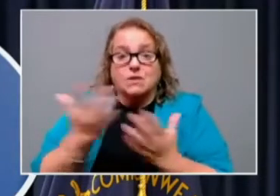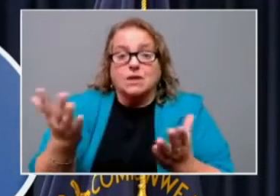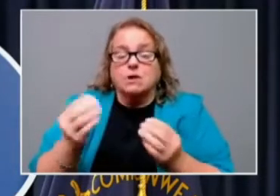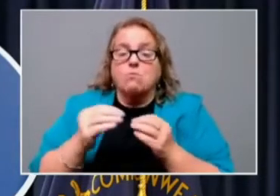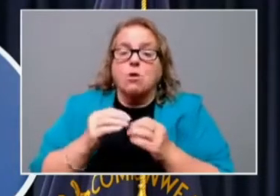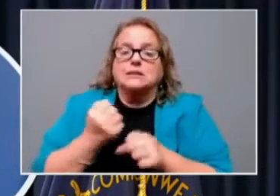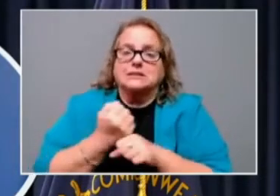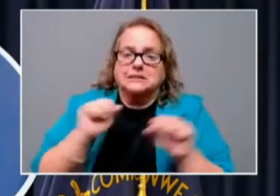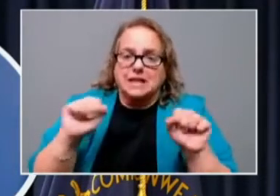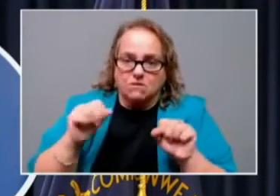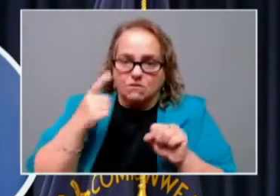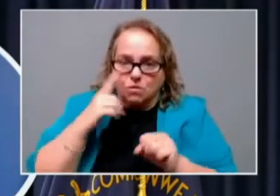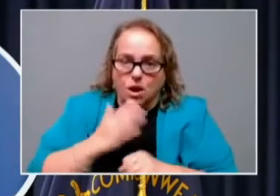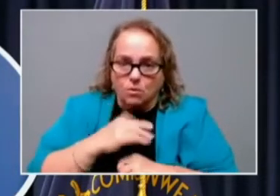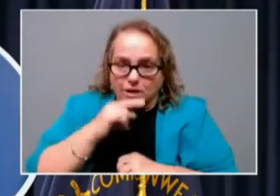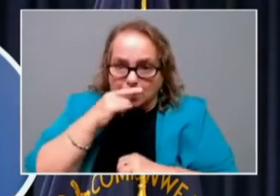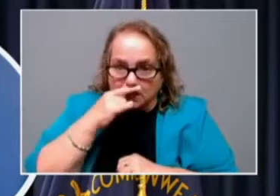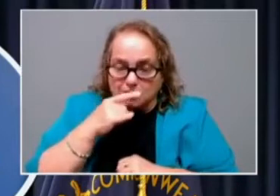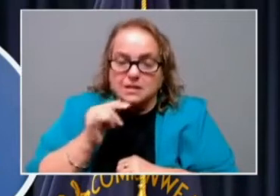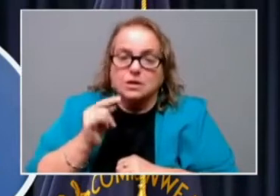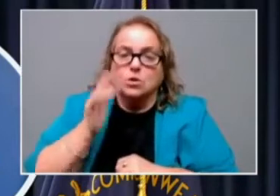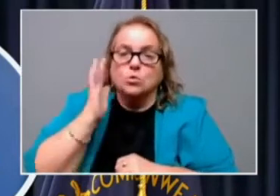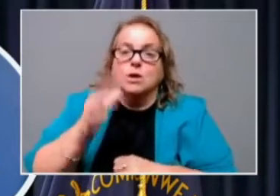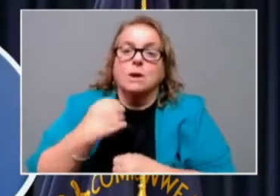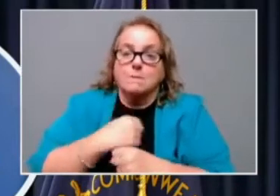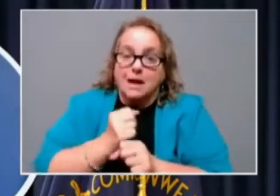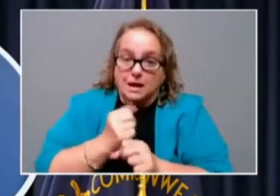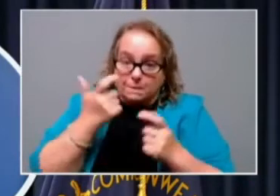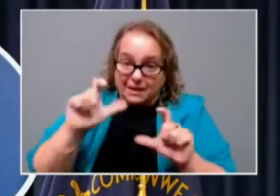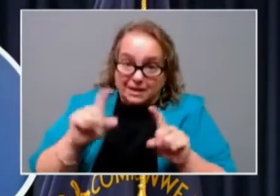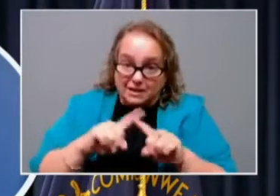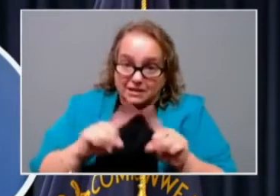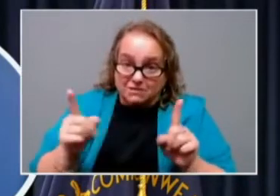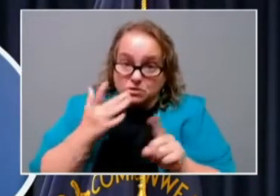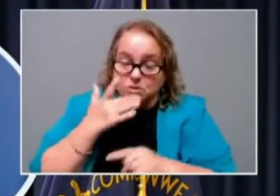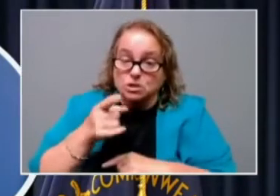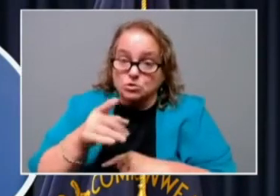kids. I think it will make a big difference because you look at at the